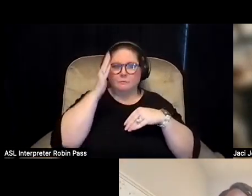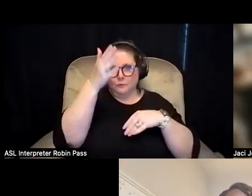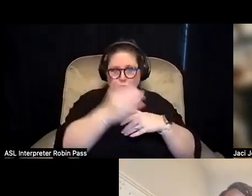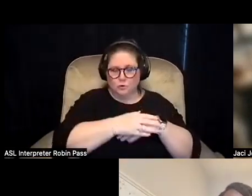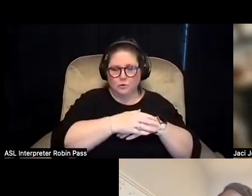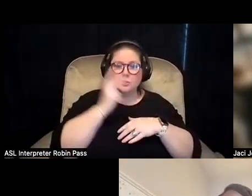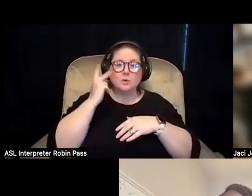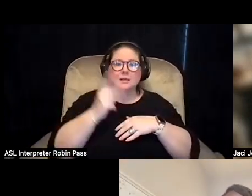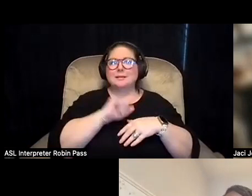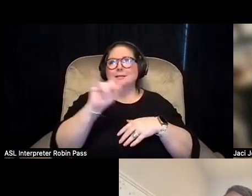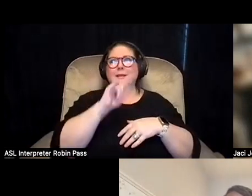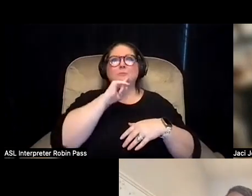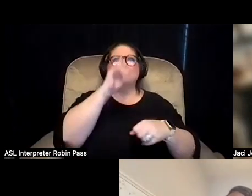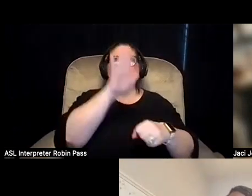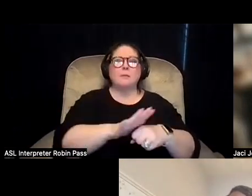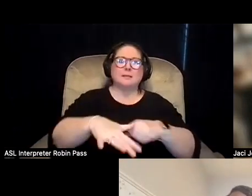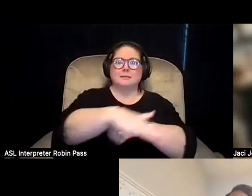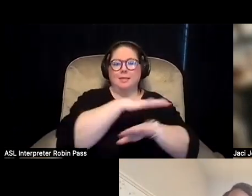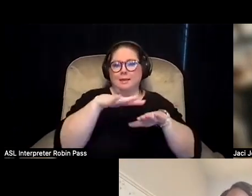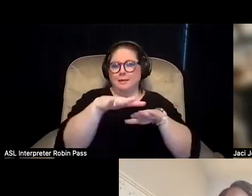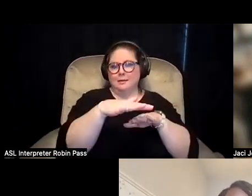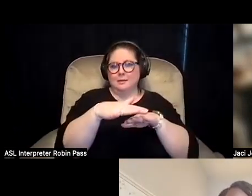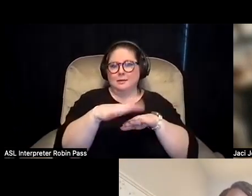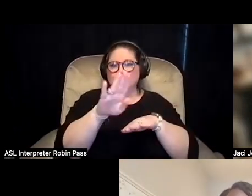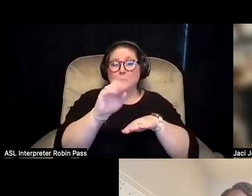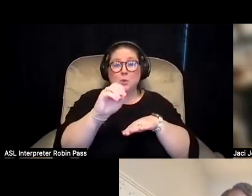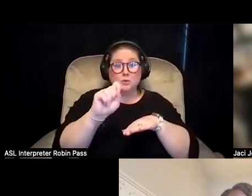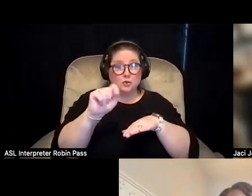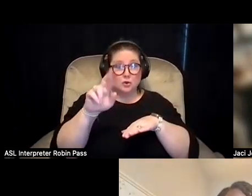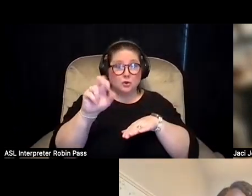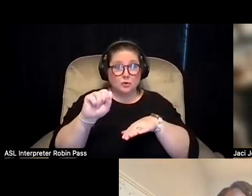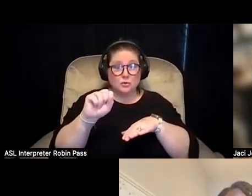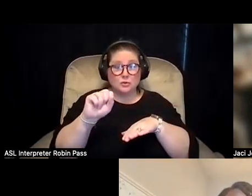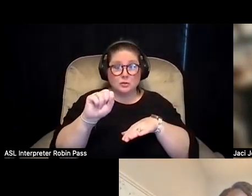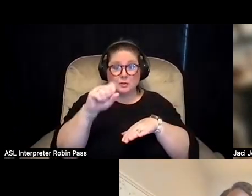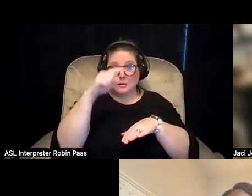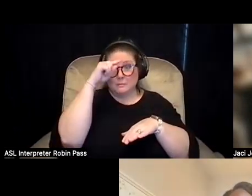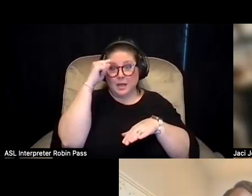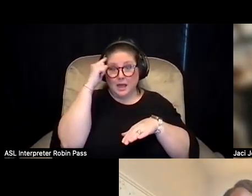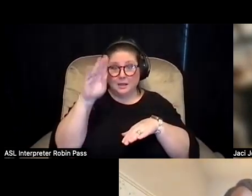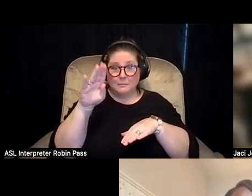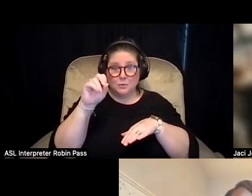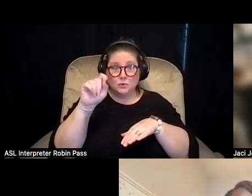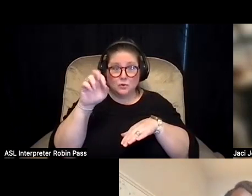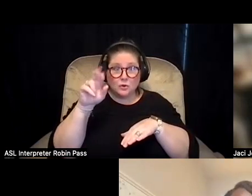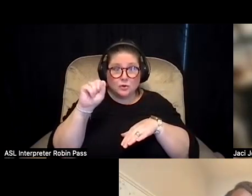promised land there were even boosters black boosters who would go and try to recruit people